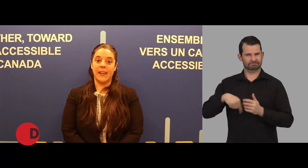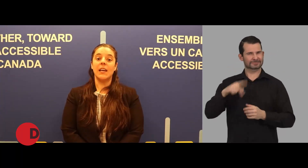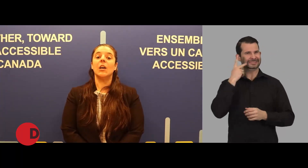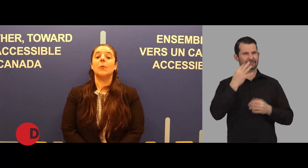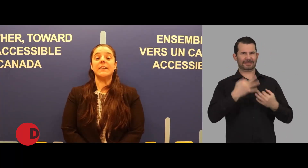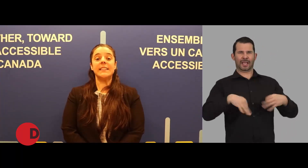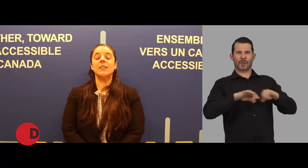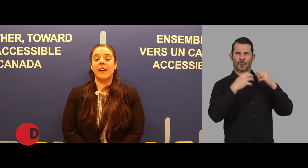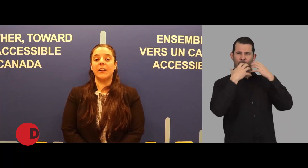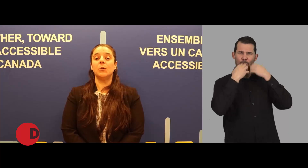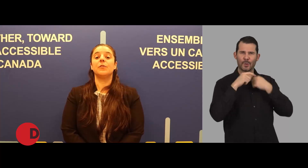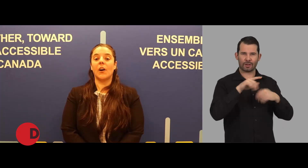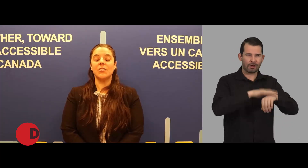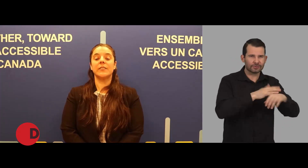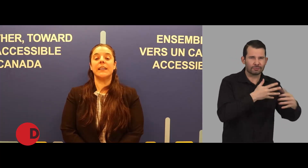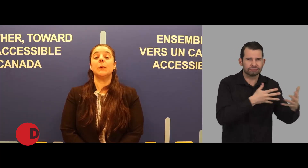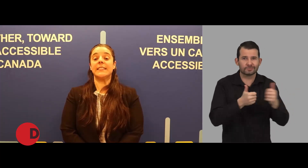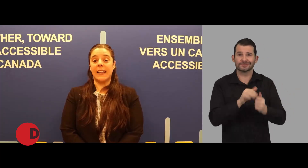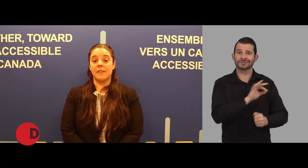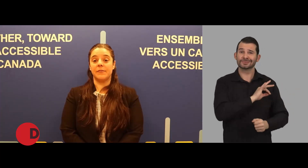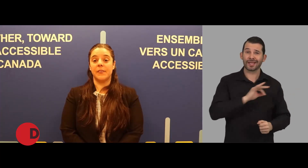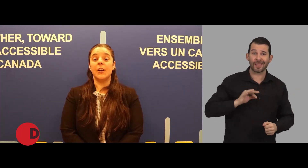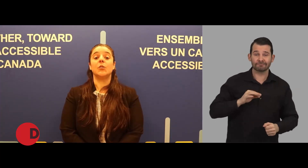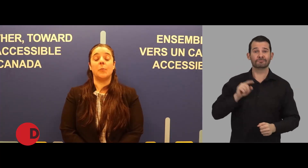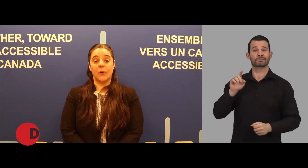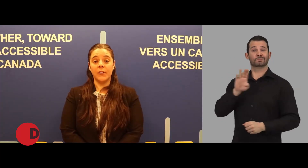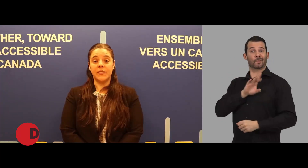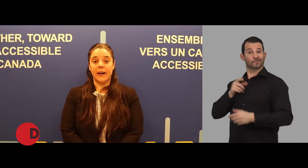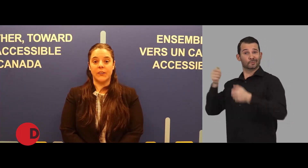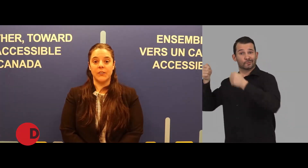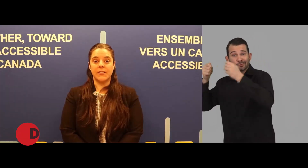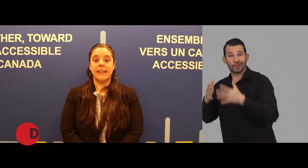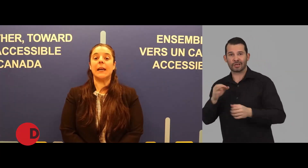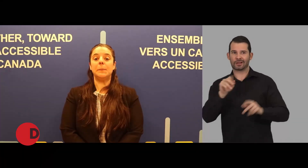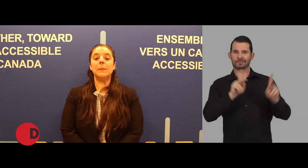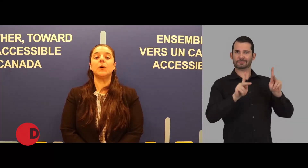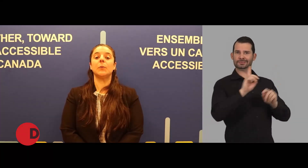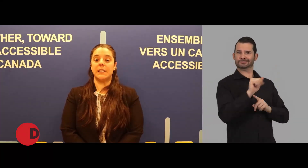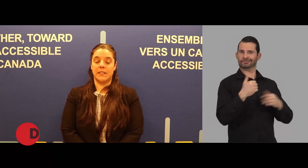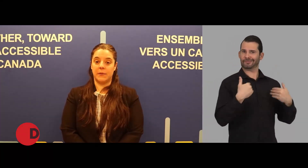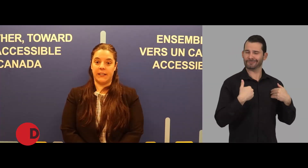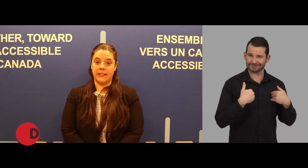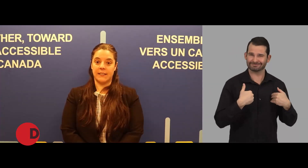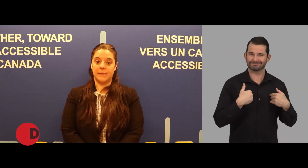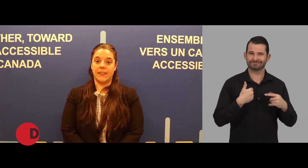We see the value of consulting with staff, the Board of Directors, and people with disabilities.